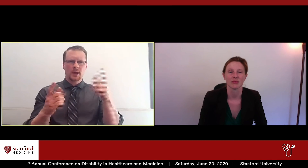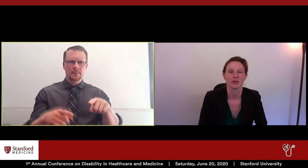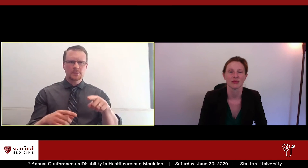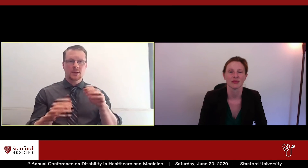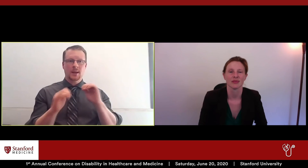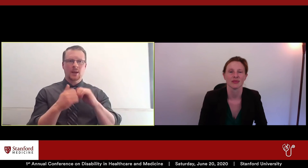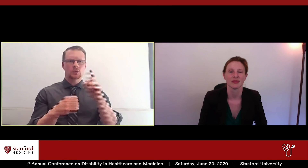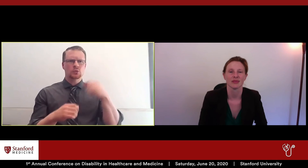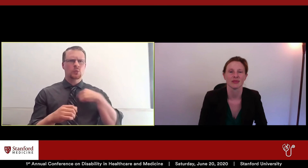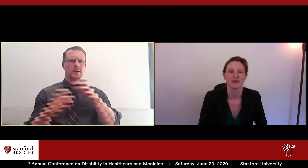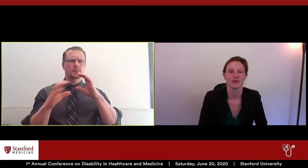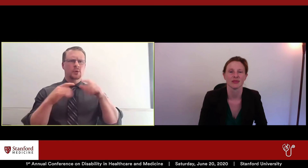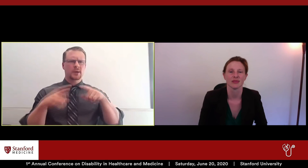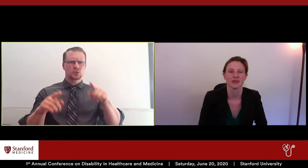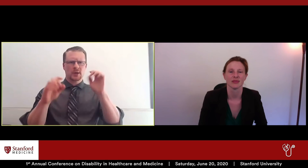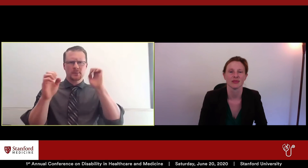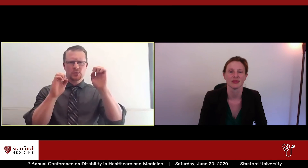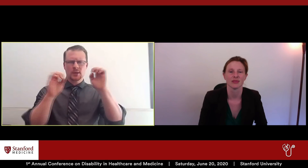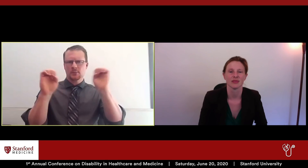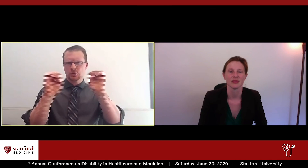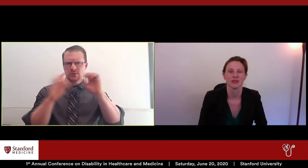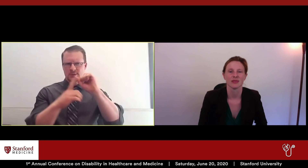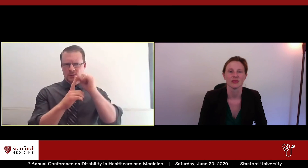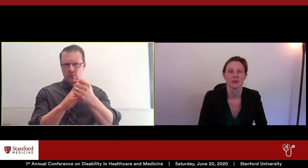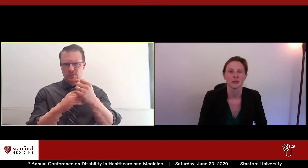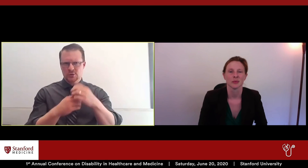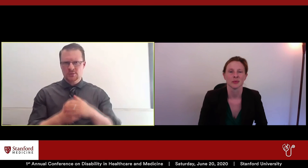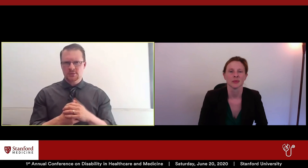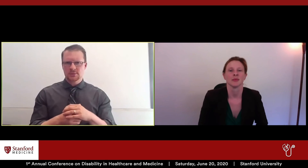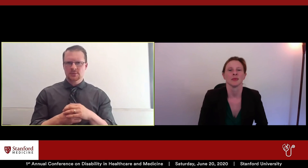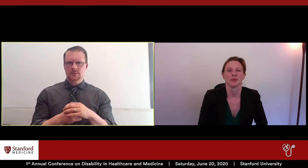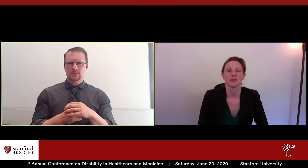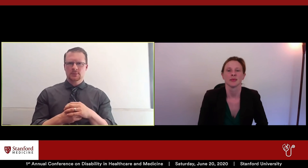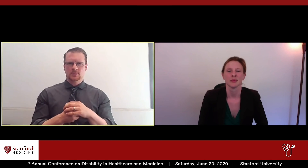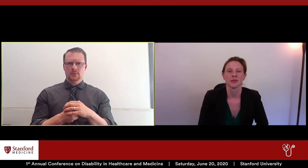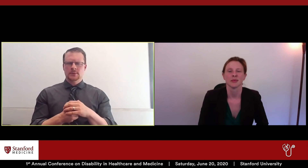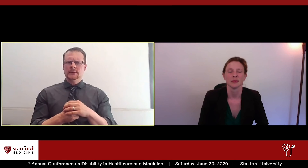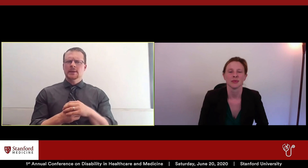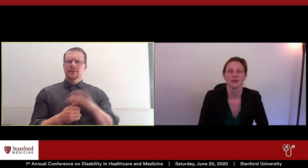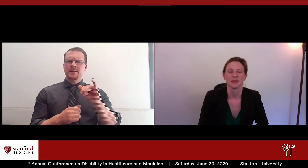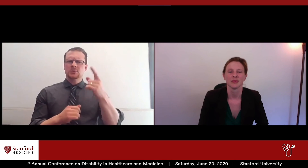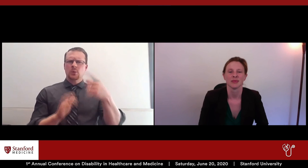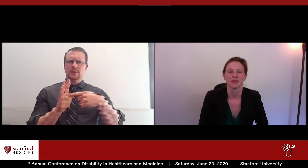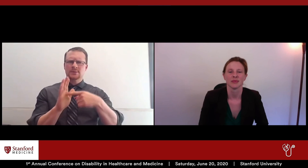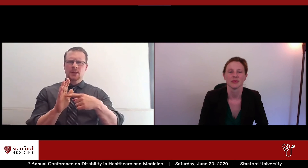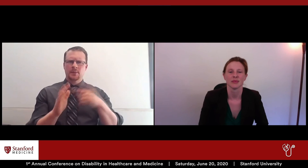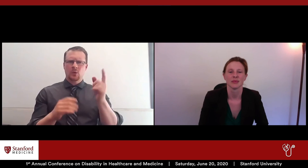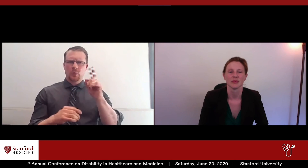crashing how do we communicate during that emergency situation? Right.